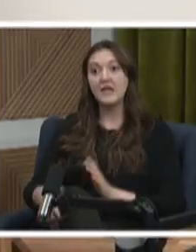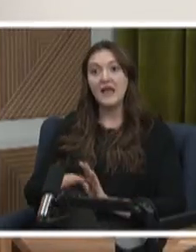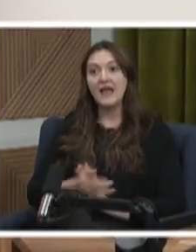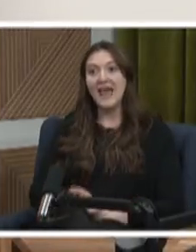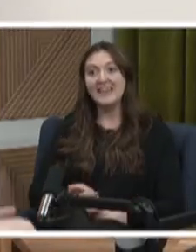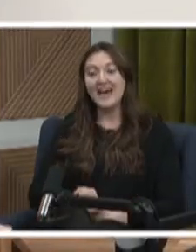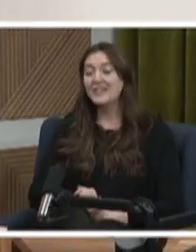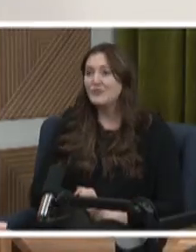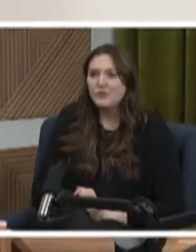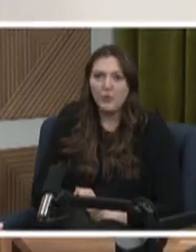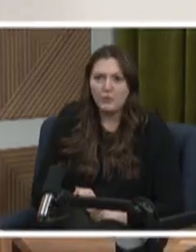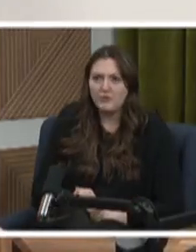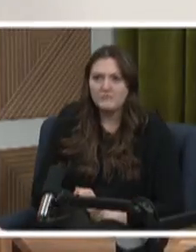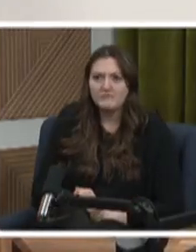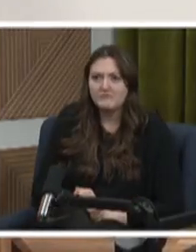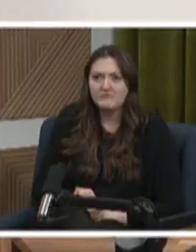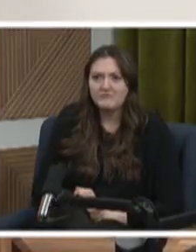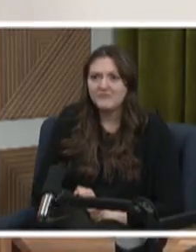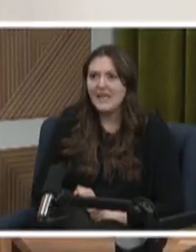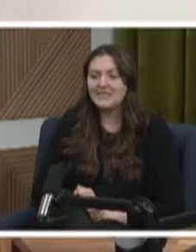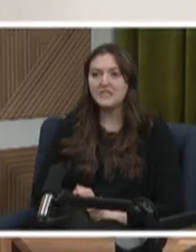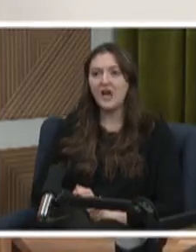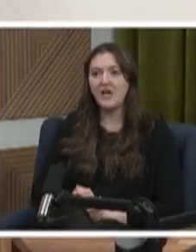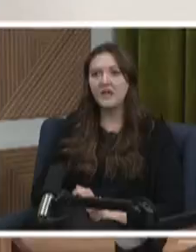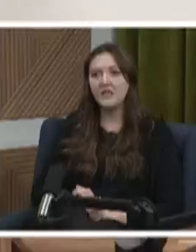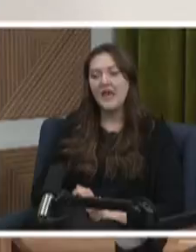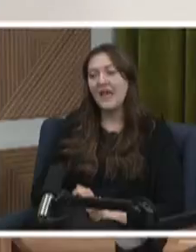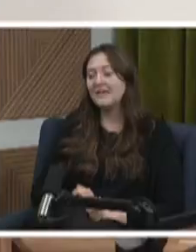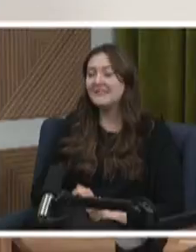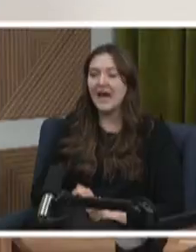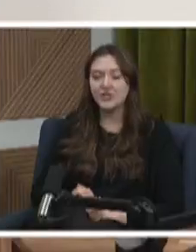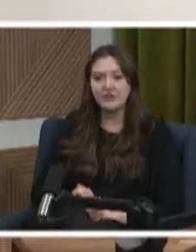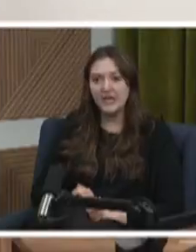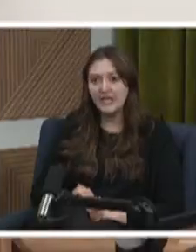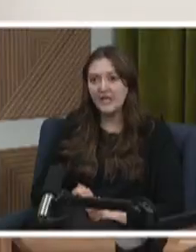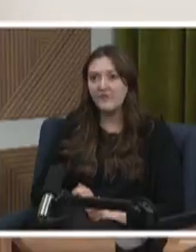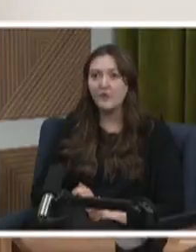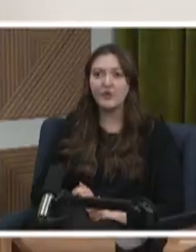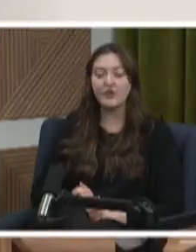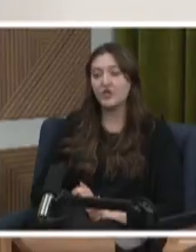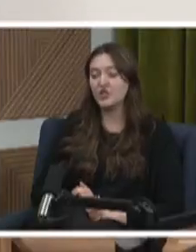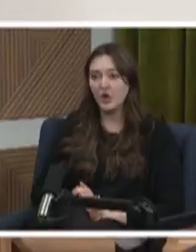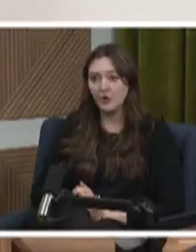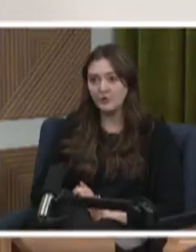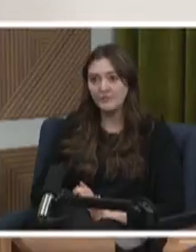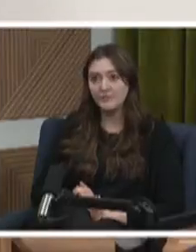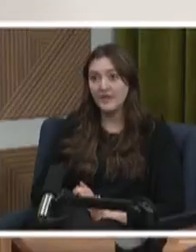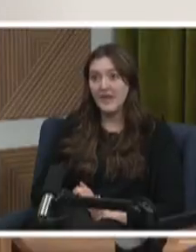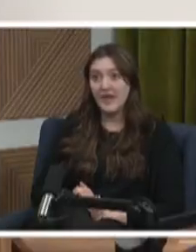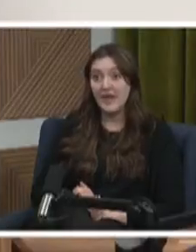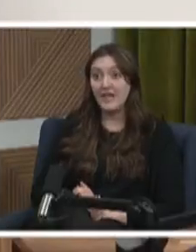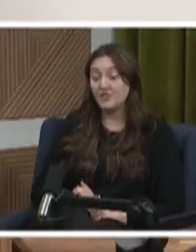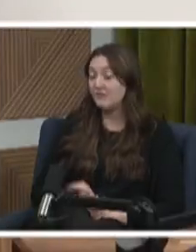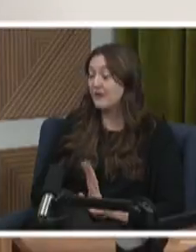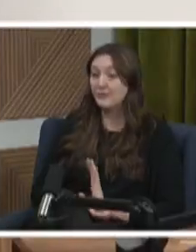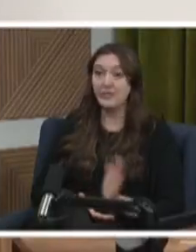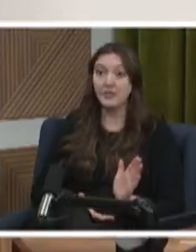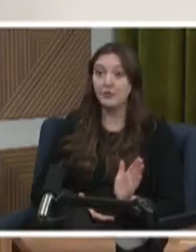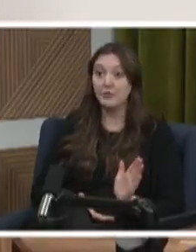And that is normal. It's not exaggerated for the show. It's completely normal.